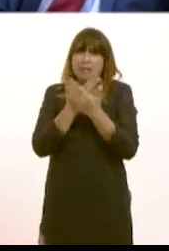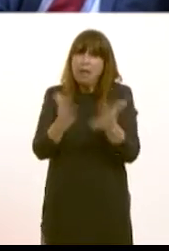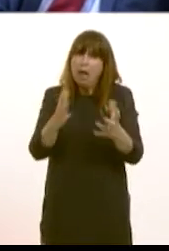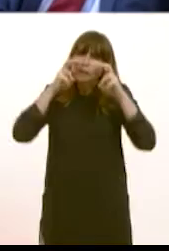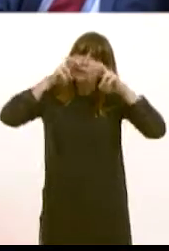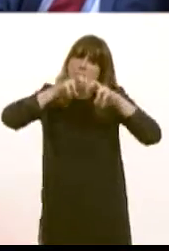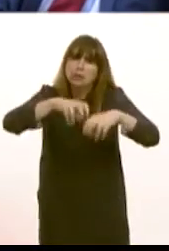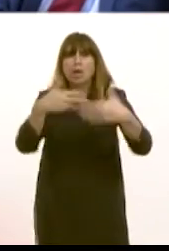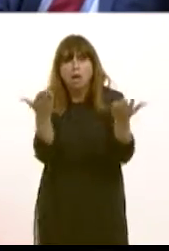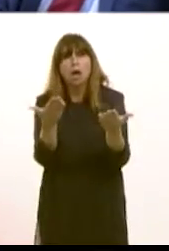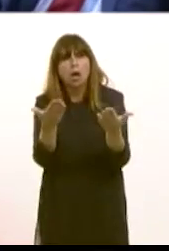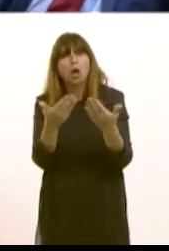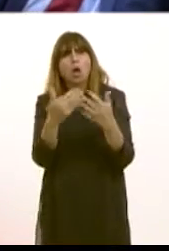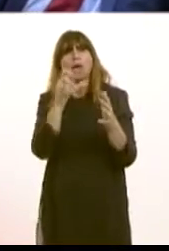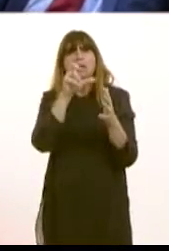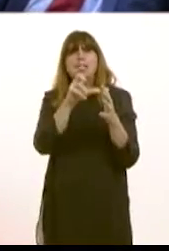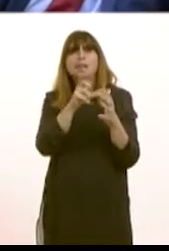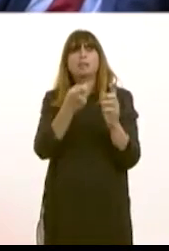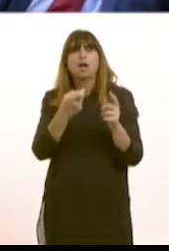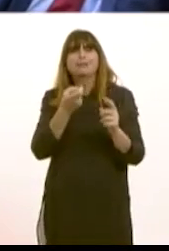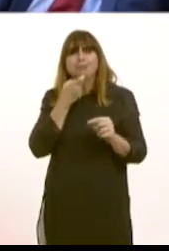that Celsa Steel have raised with me along with others.